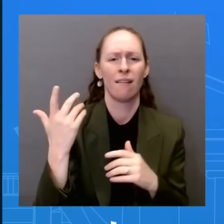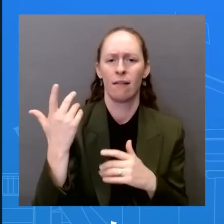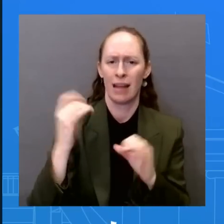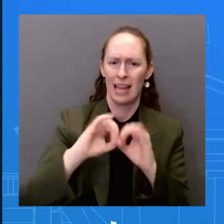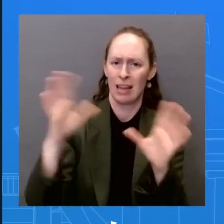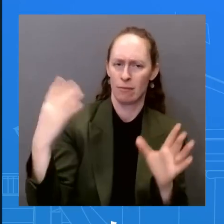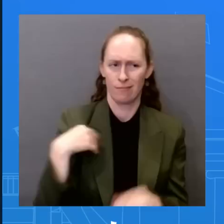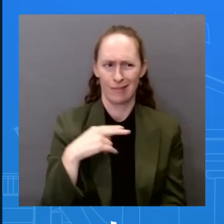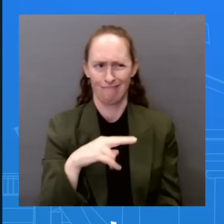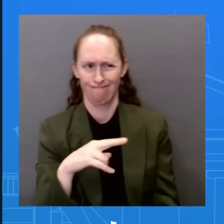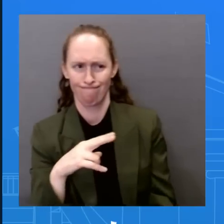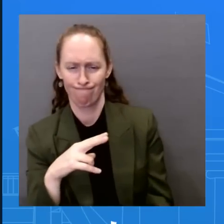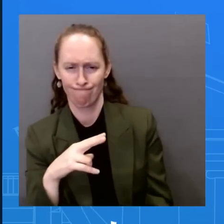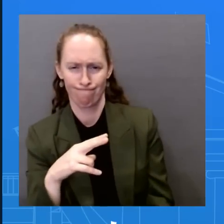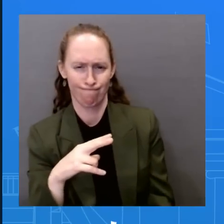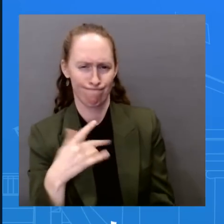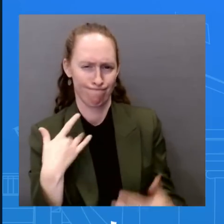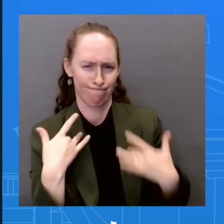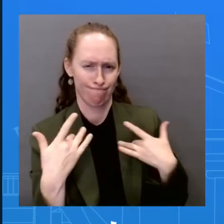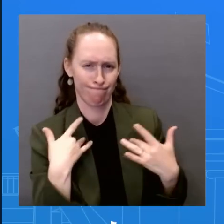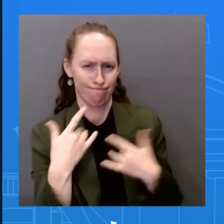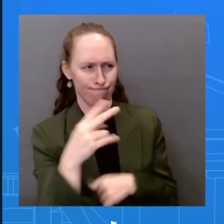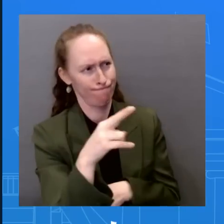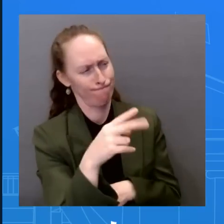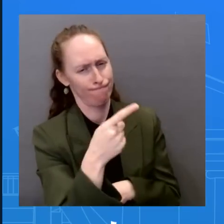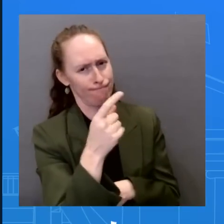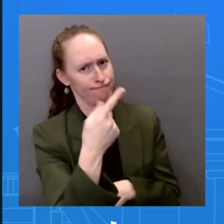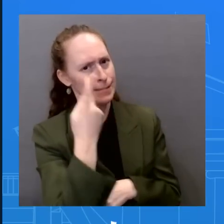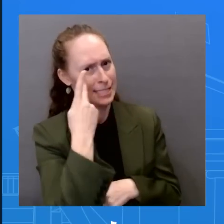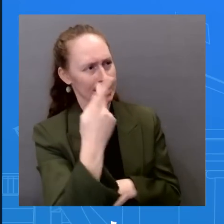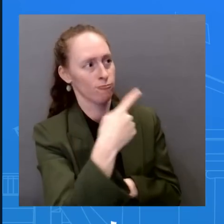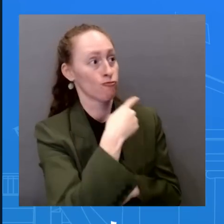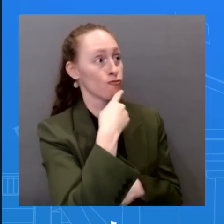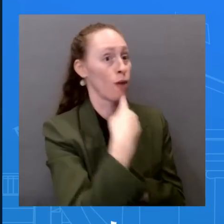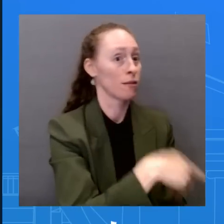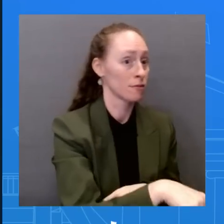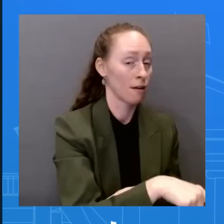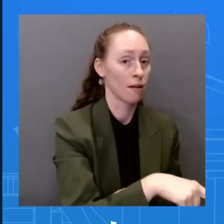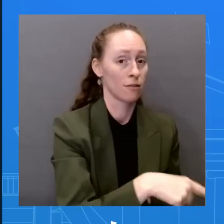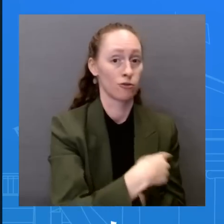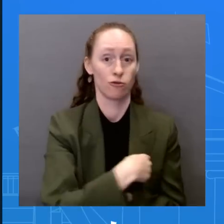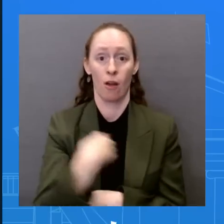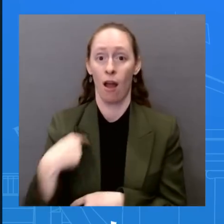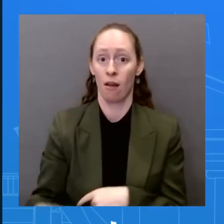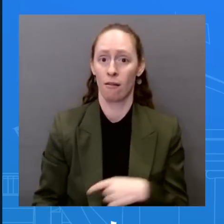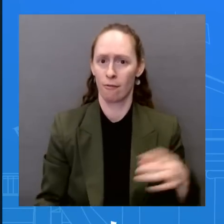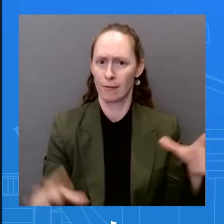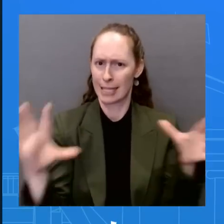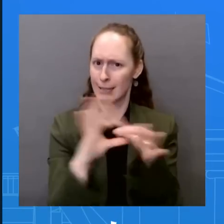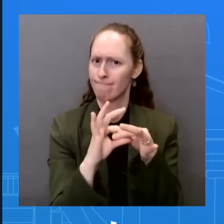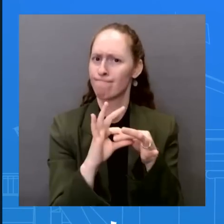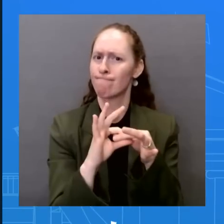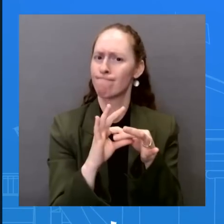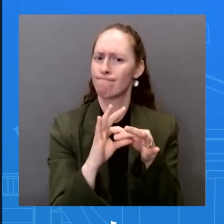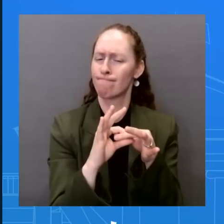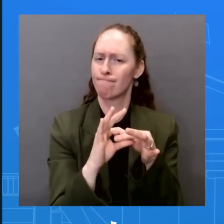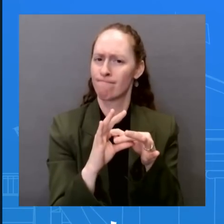even as Russia prosecutes a war of aggression on Ukraine -- an unprovoked war, as we have said; a brutal war.